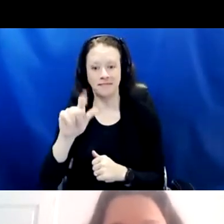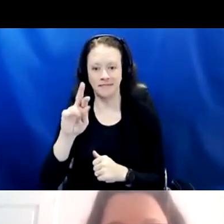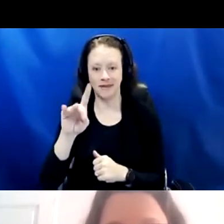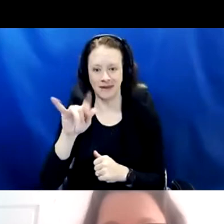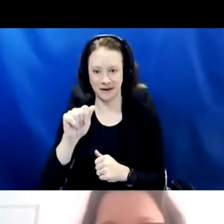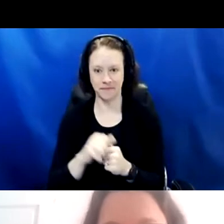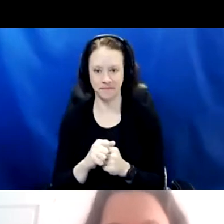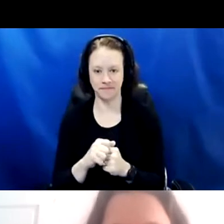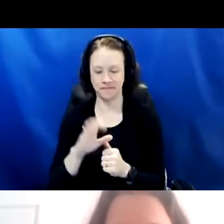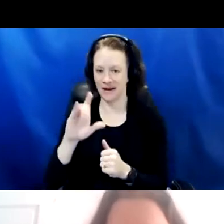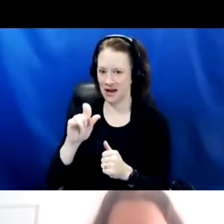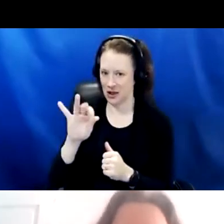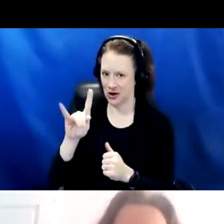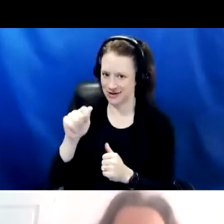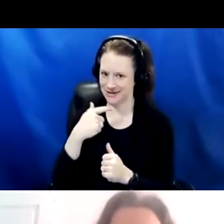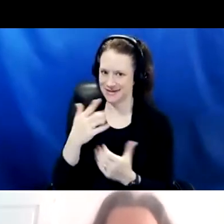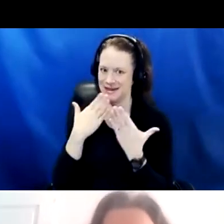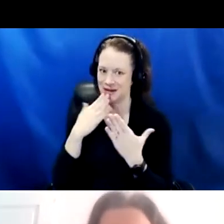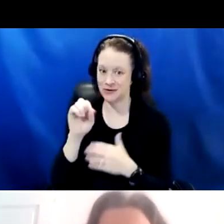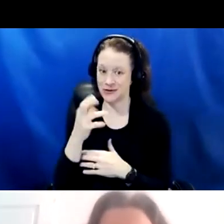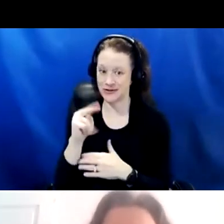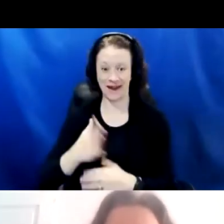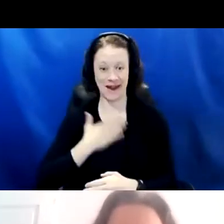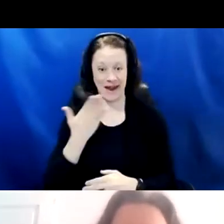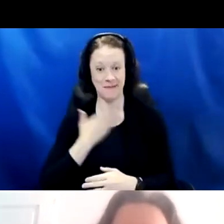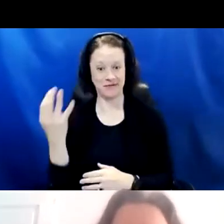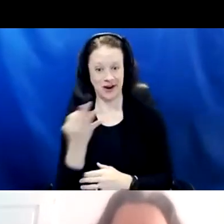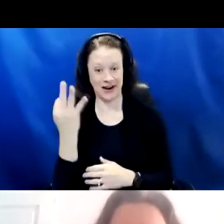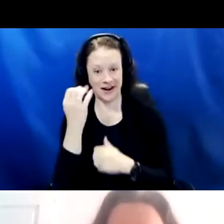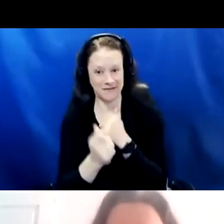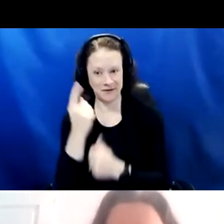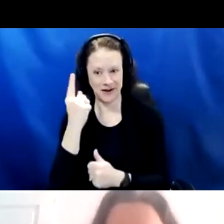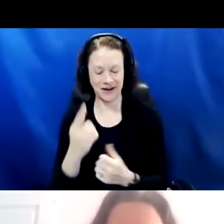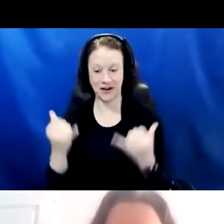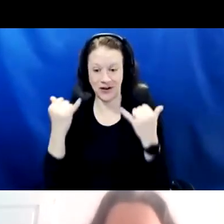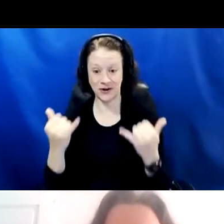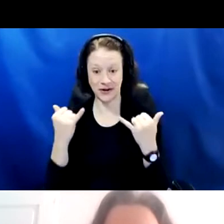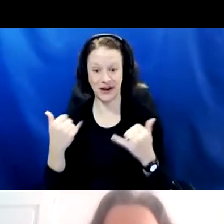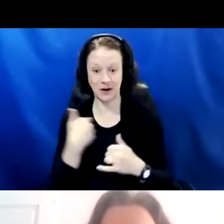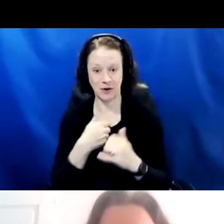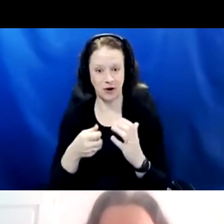Thank you, Susan and happy Friday, everyone. Today, we are going over three topics related